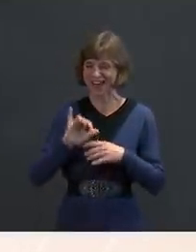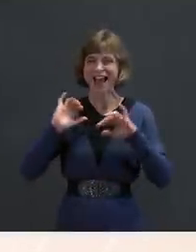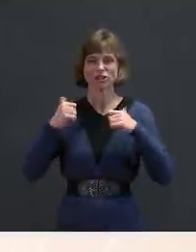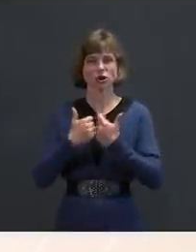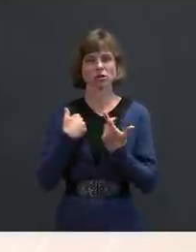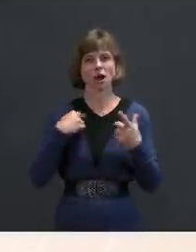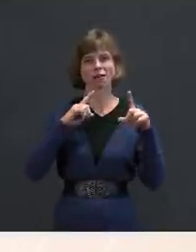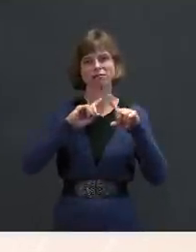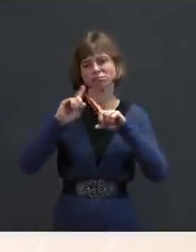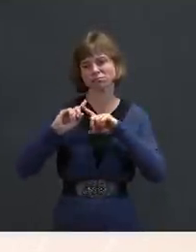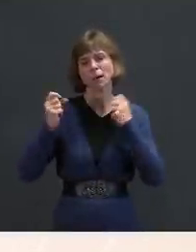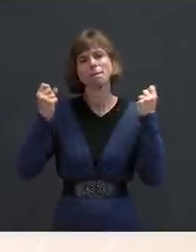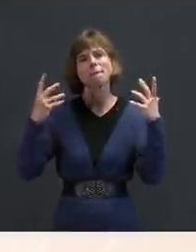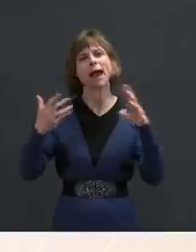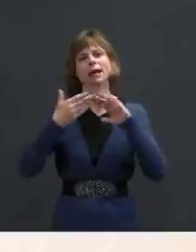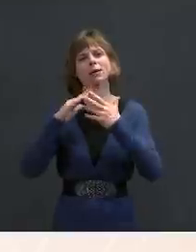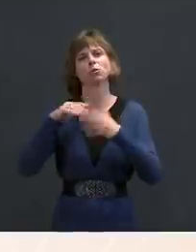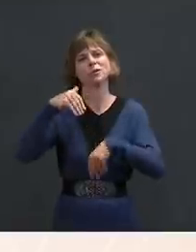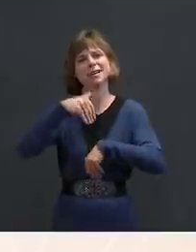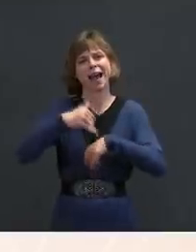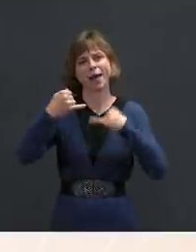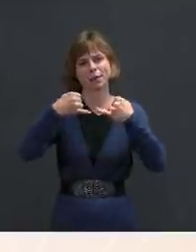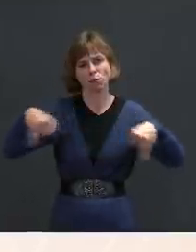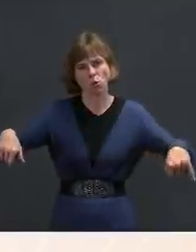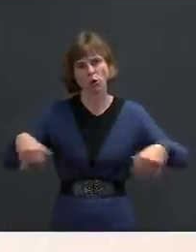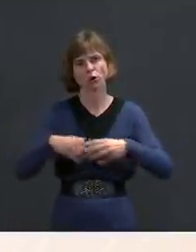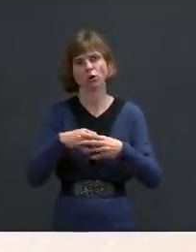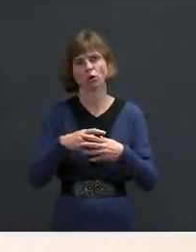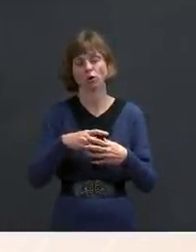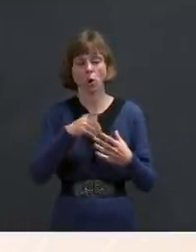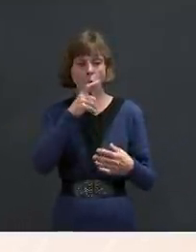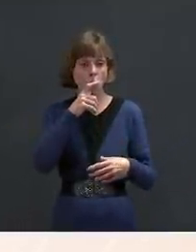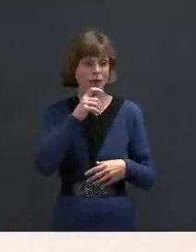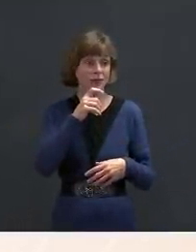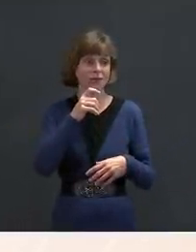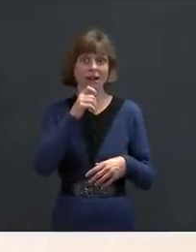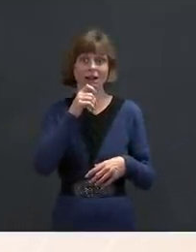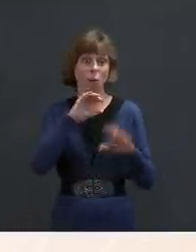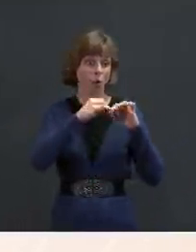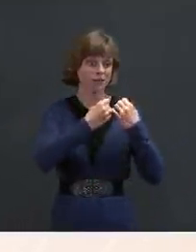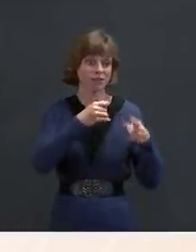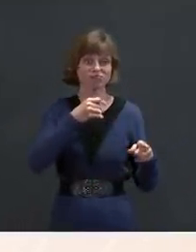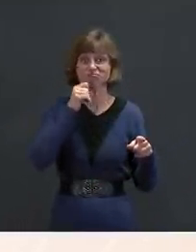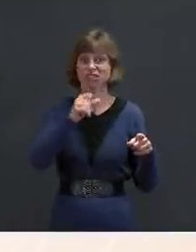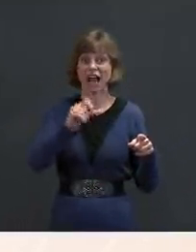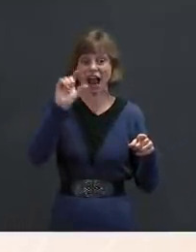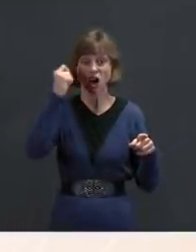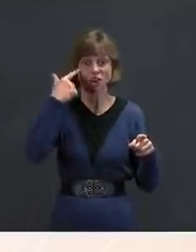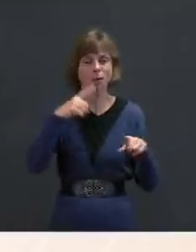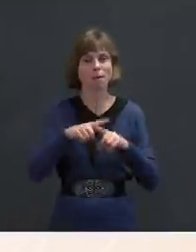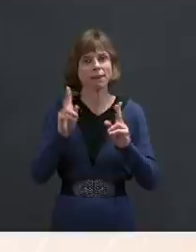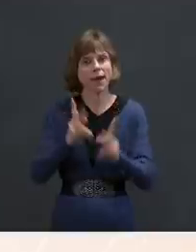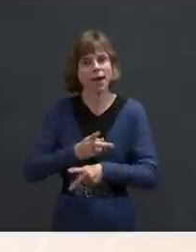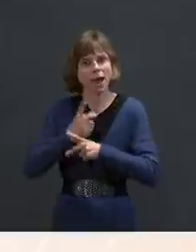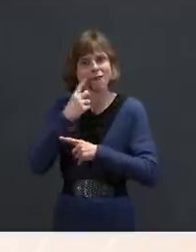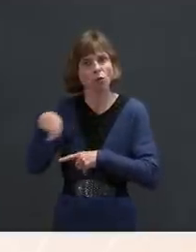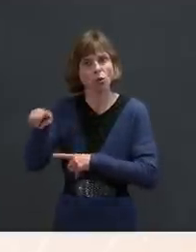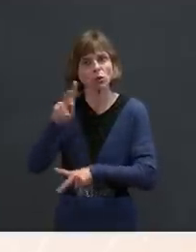the non-governmental organizations, the people who care for individuals seeking humanitarian relief all understand